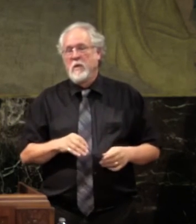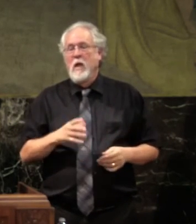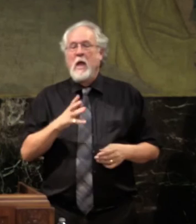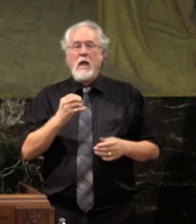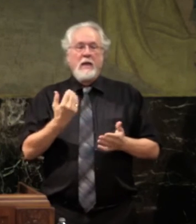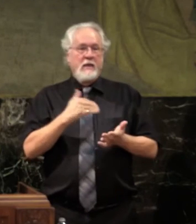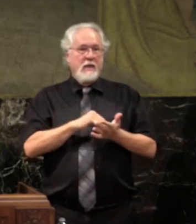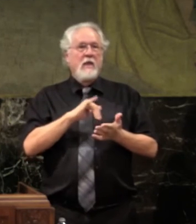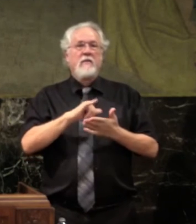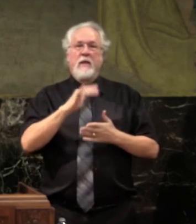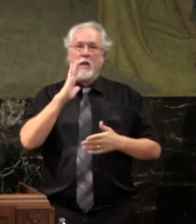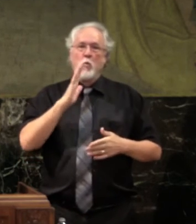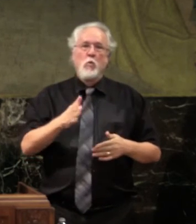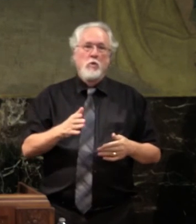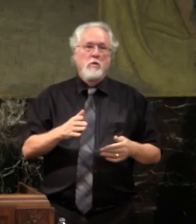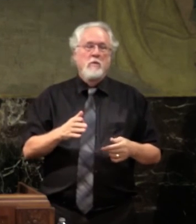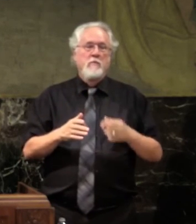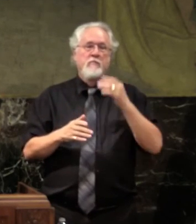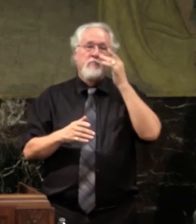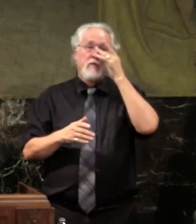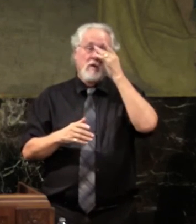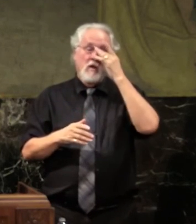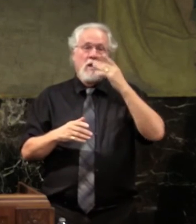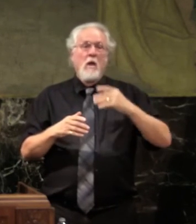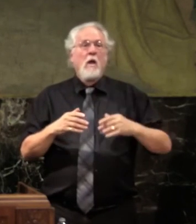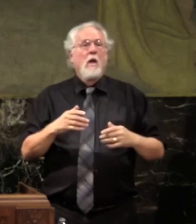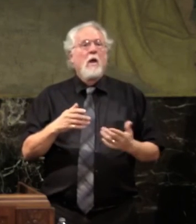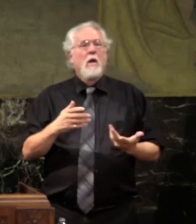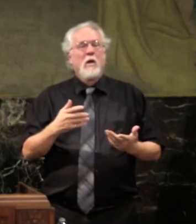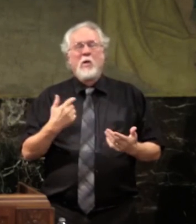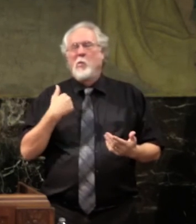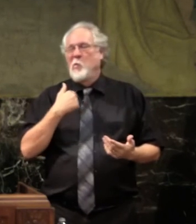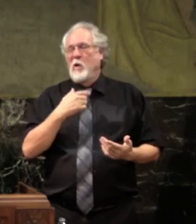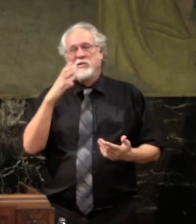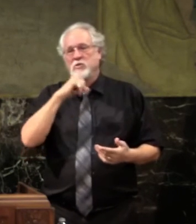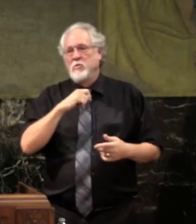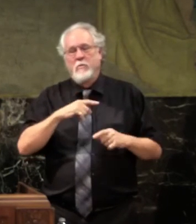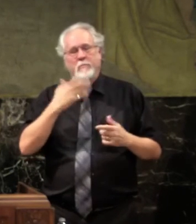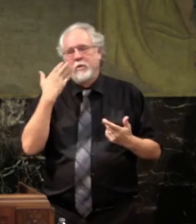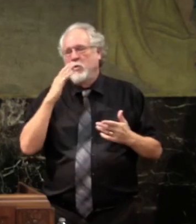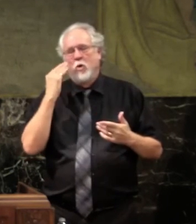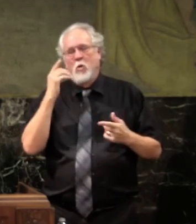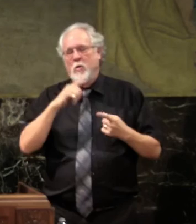that would assuming and we we don't know this till they meet but assuming that